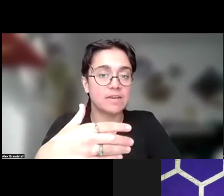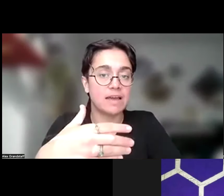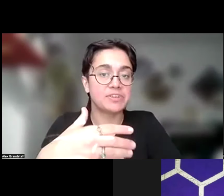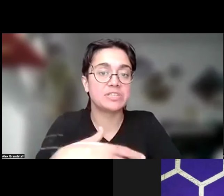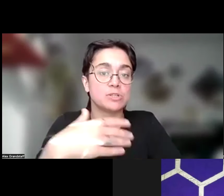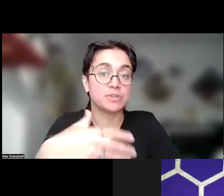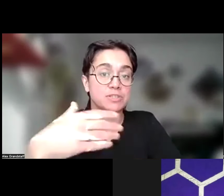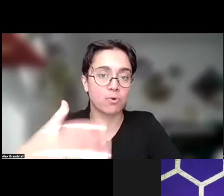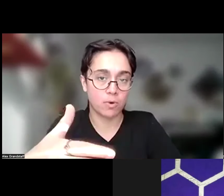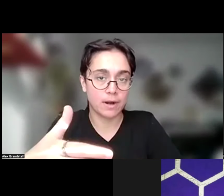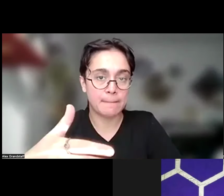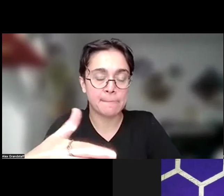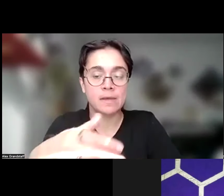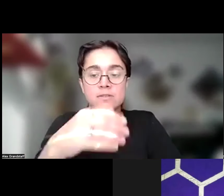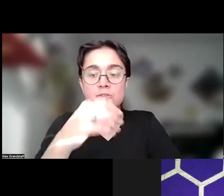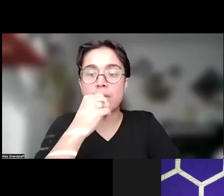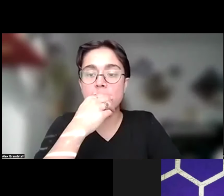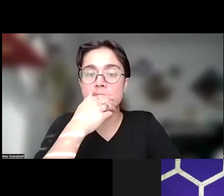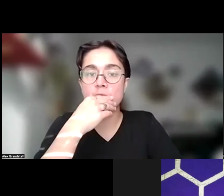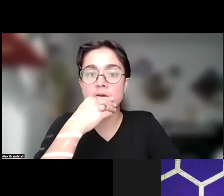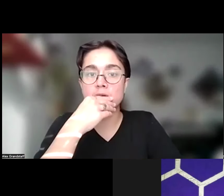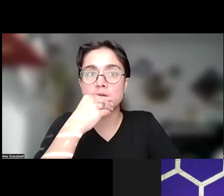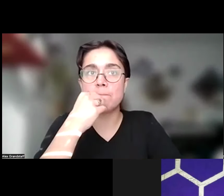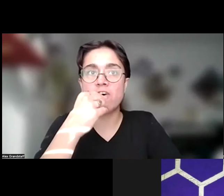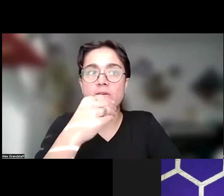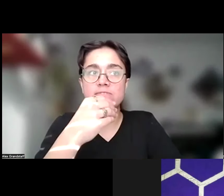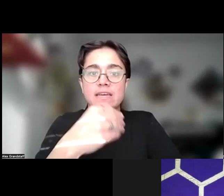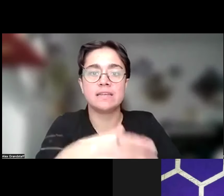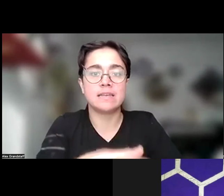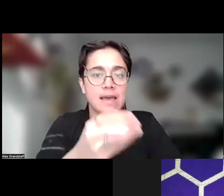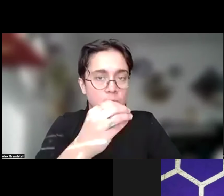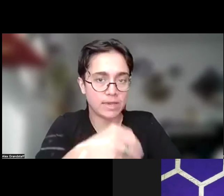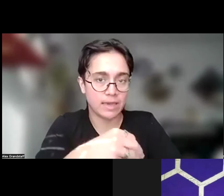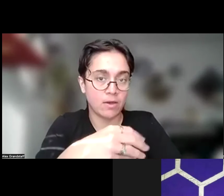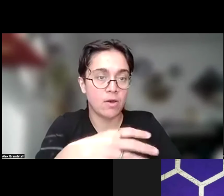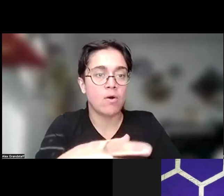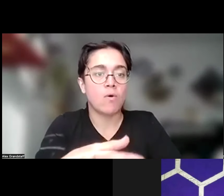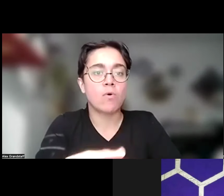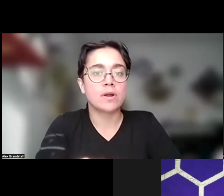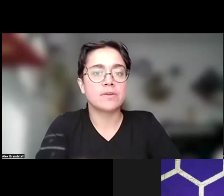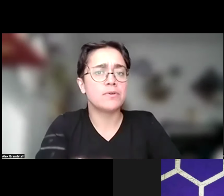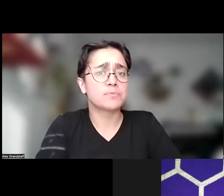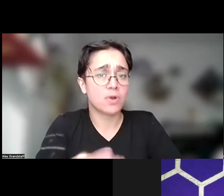We can still be involved in efficacy while doing support work.